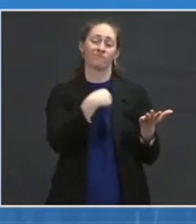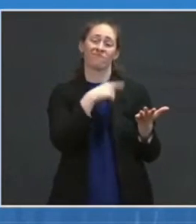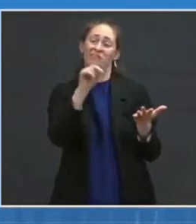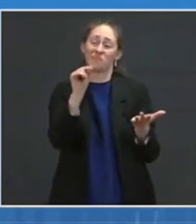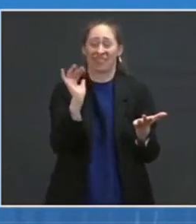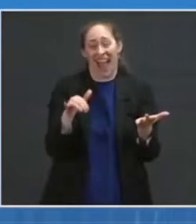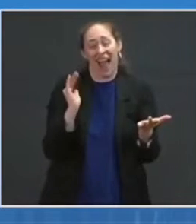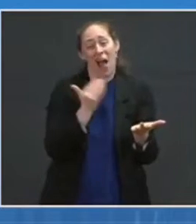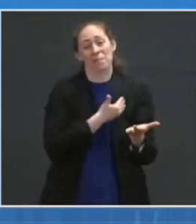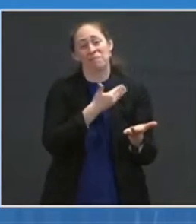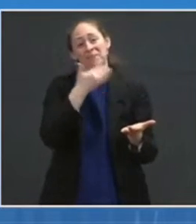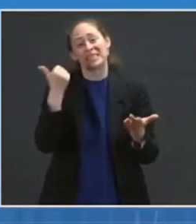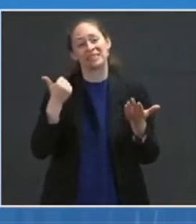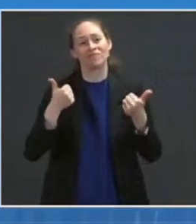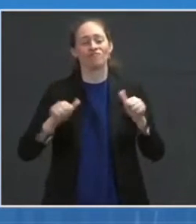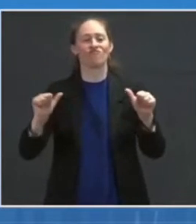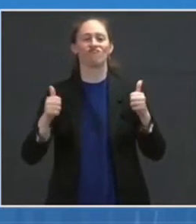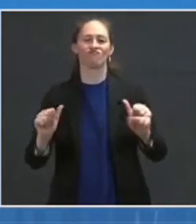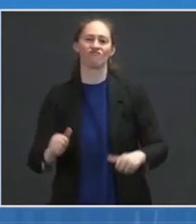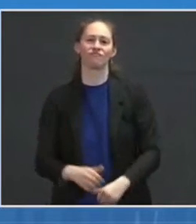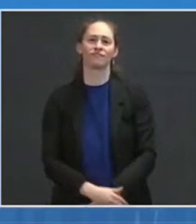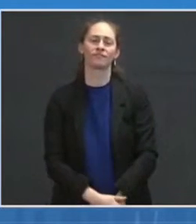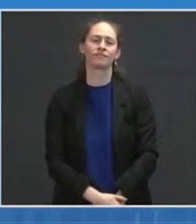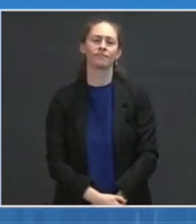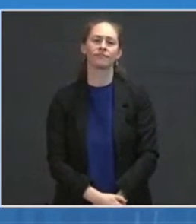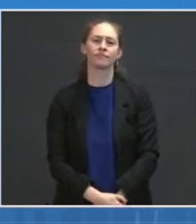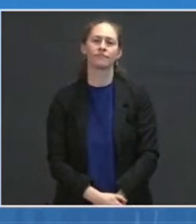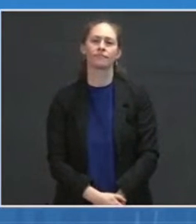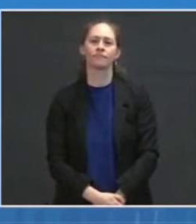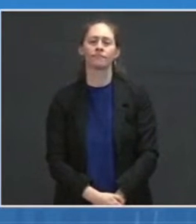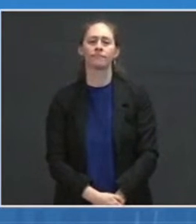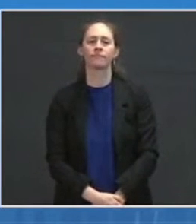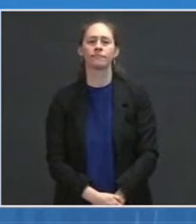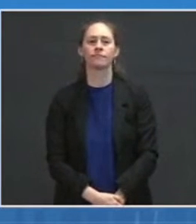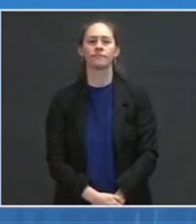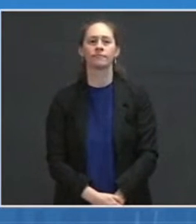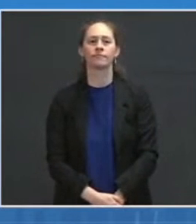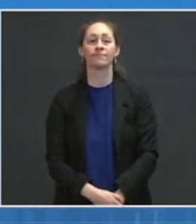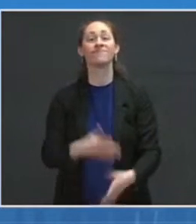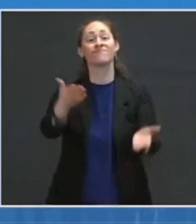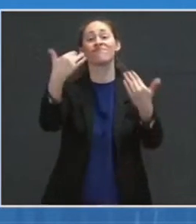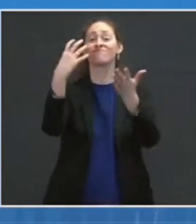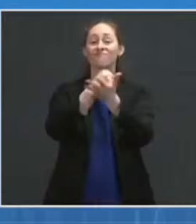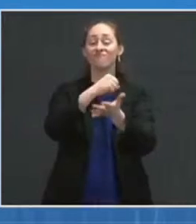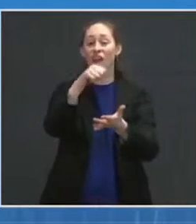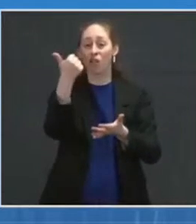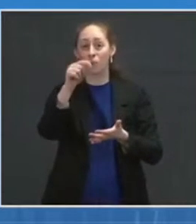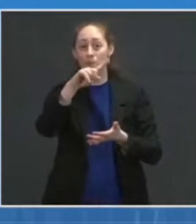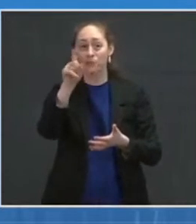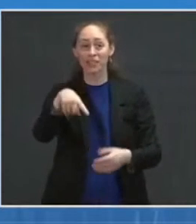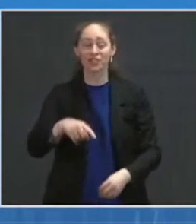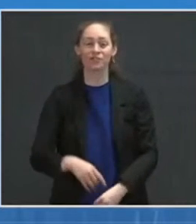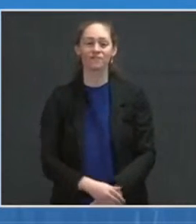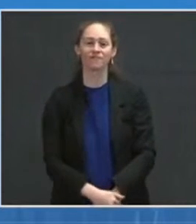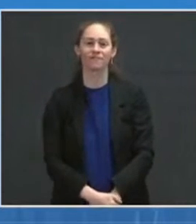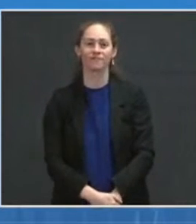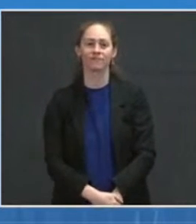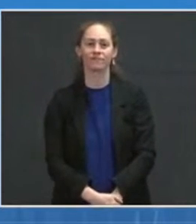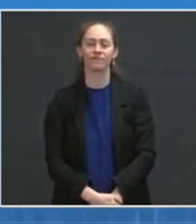EARNING. ASSUMING YOU ARE ABLE TO DO THE THINGS WE SUGGEST. I THINK THAT IS AN IMPORTANT